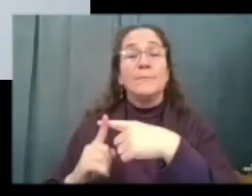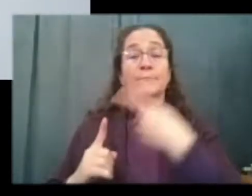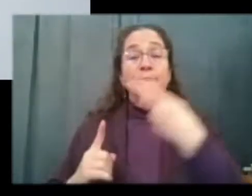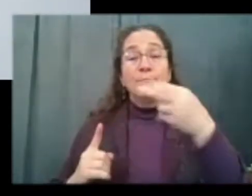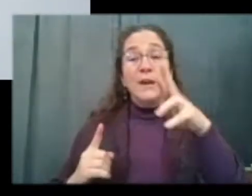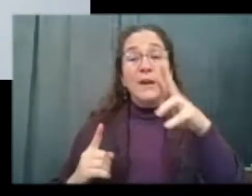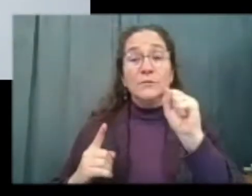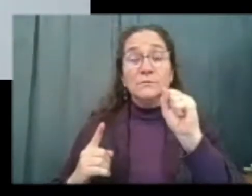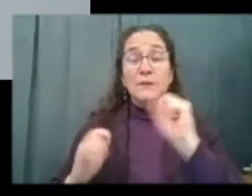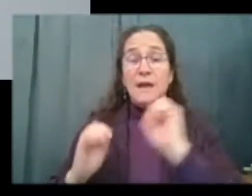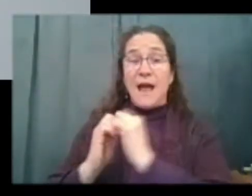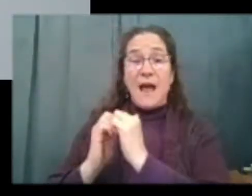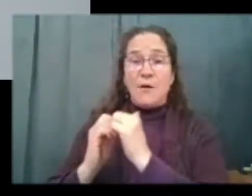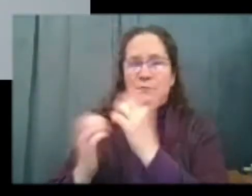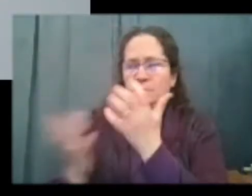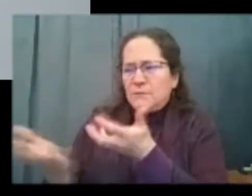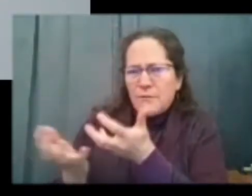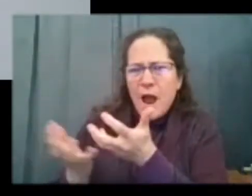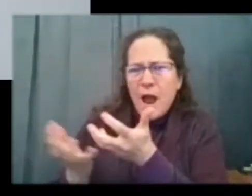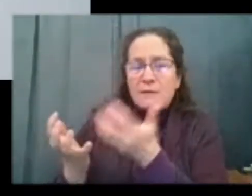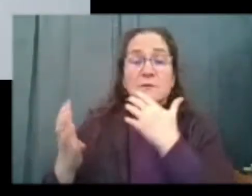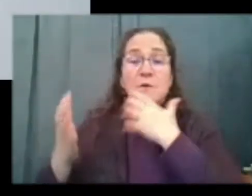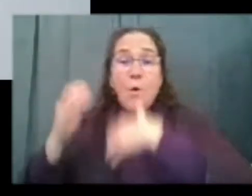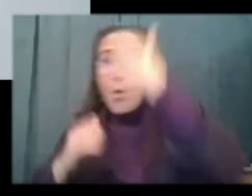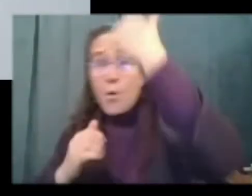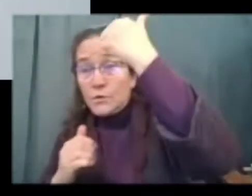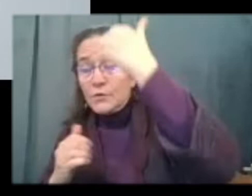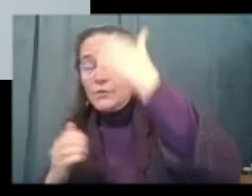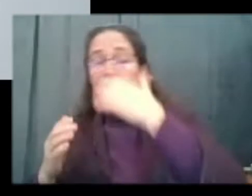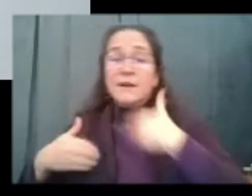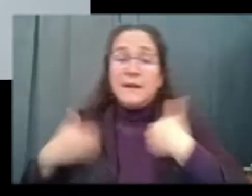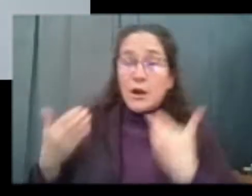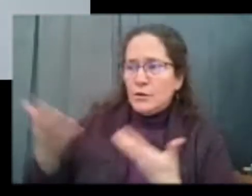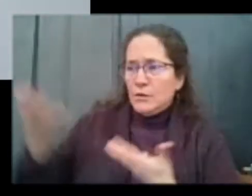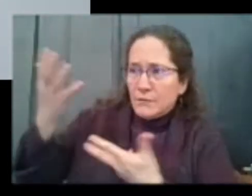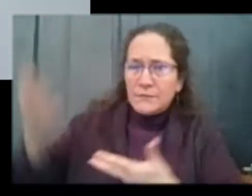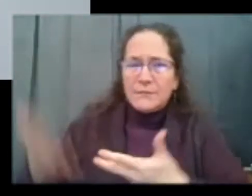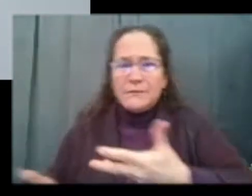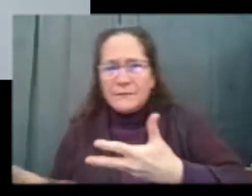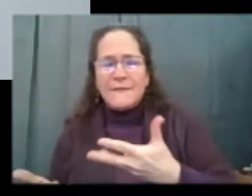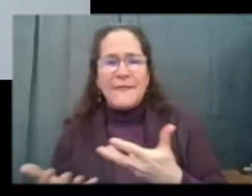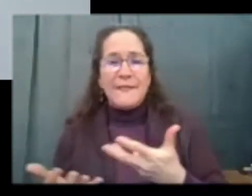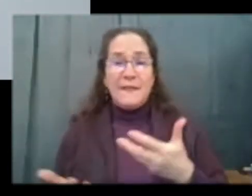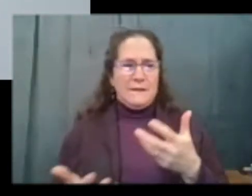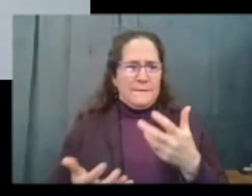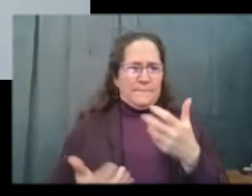but also which requires significant effort for the child, which is easier for them?